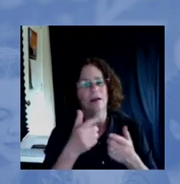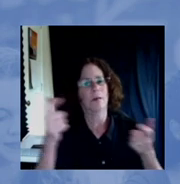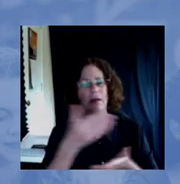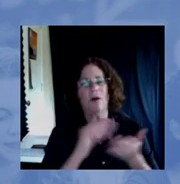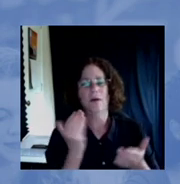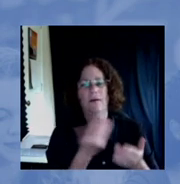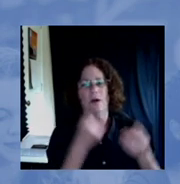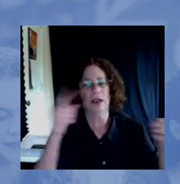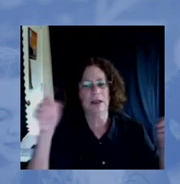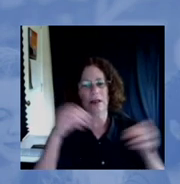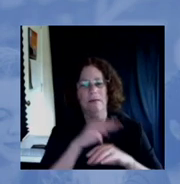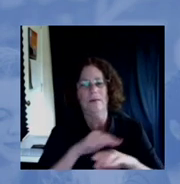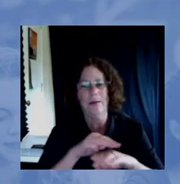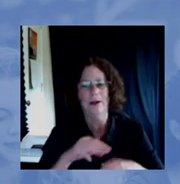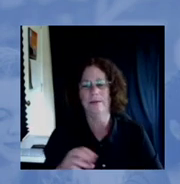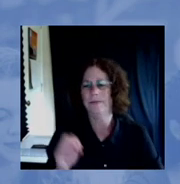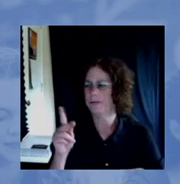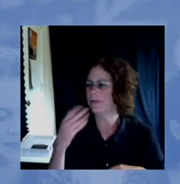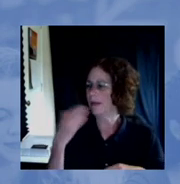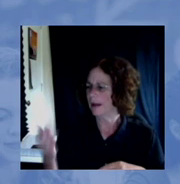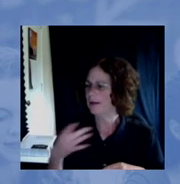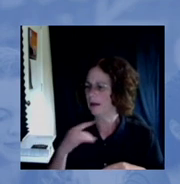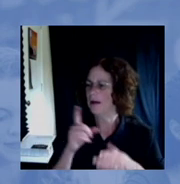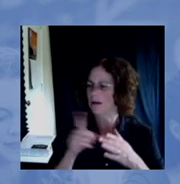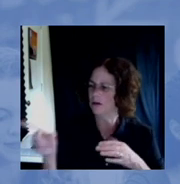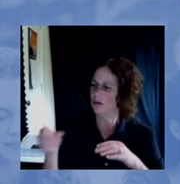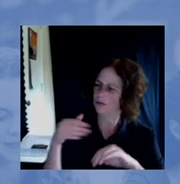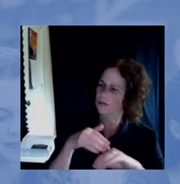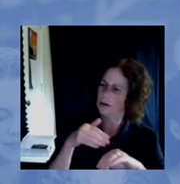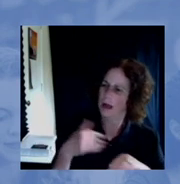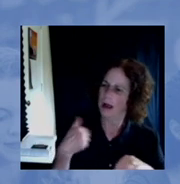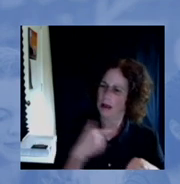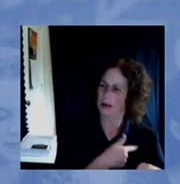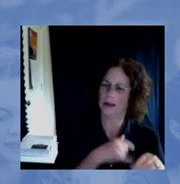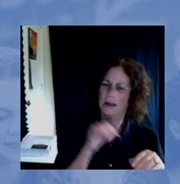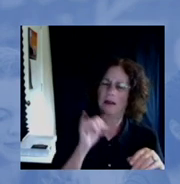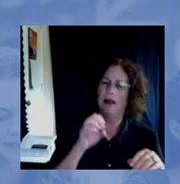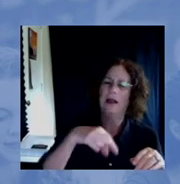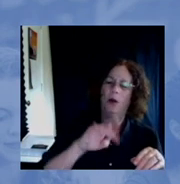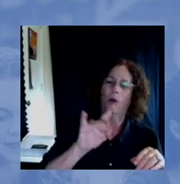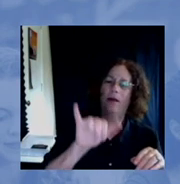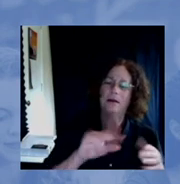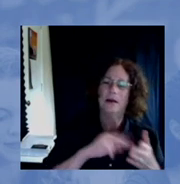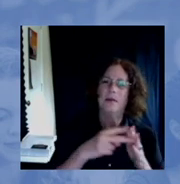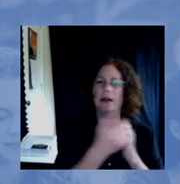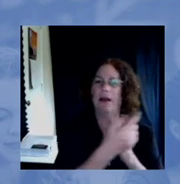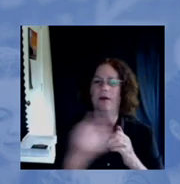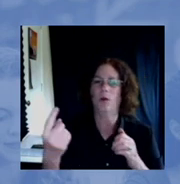I LIKE WHAT A REMINDER THAT EQUALITY TREATS EVERYONE THE SAME AND IGNORES THOSE DIFFERENCES.